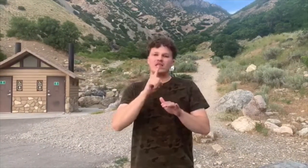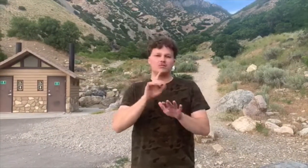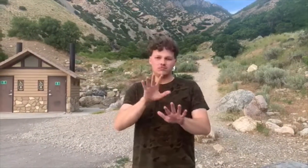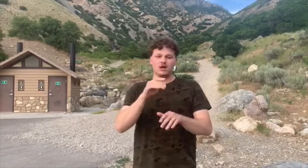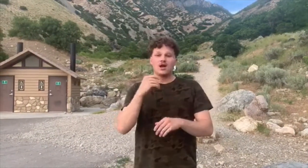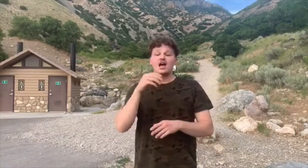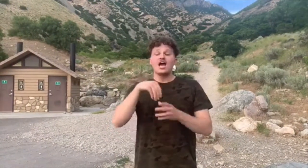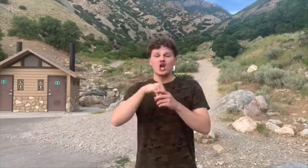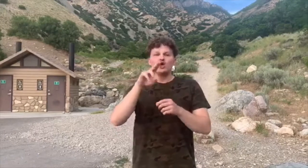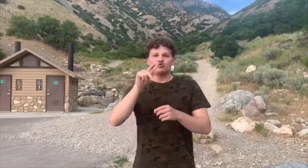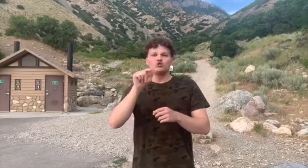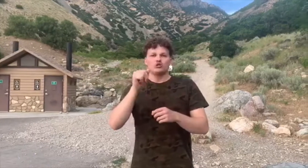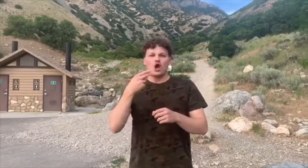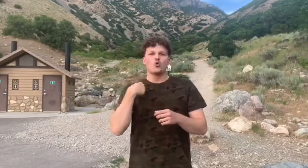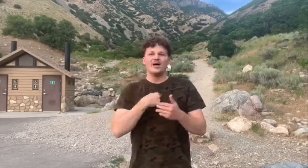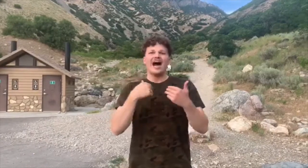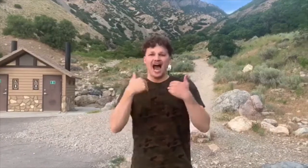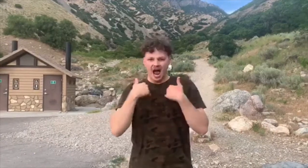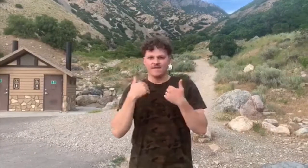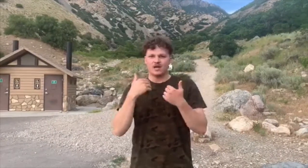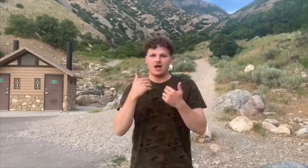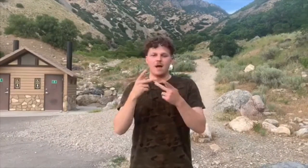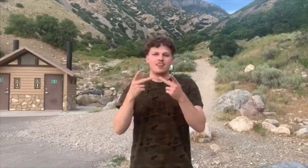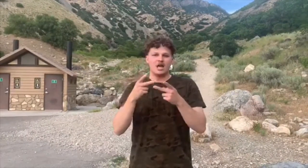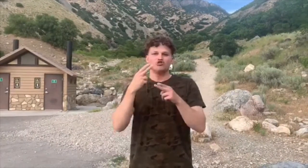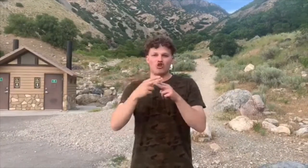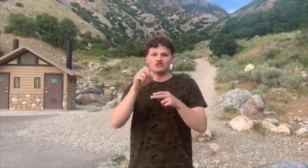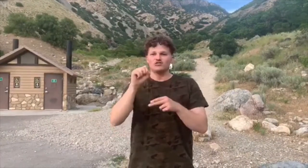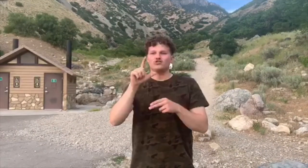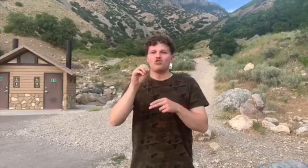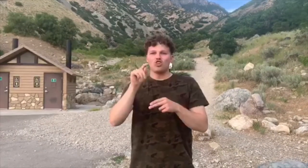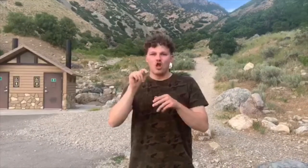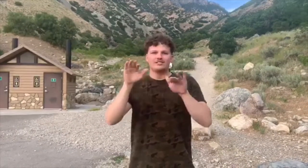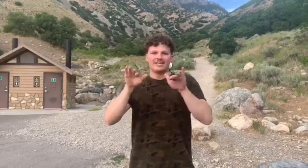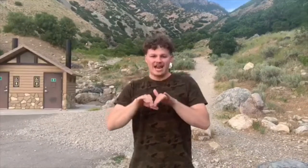There is a real place in Utah called Slot Canyon.